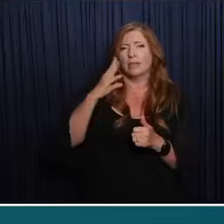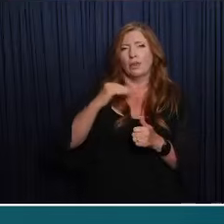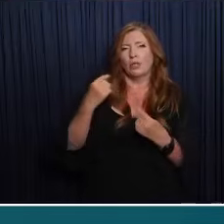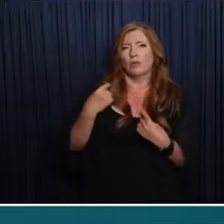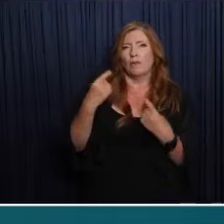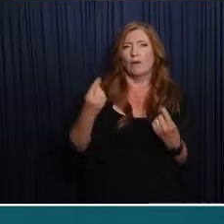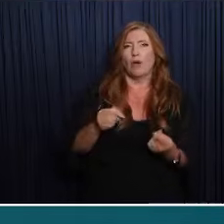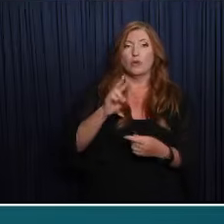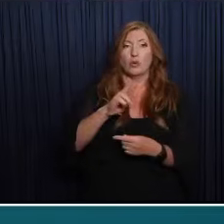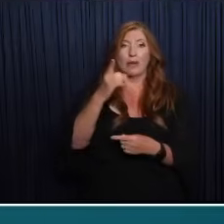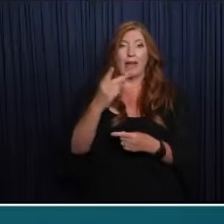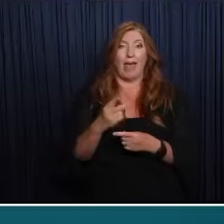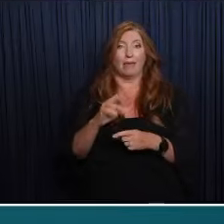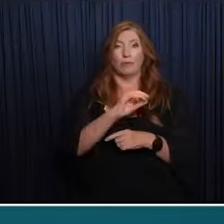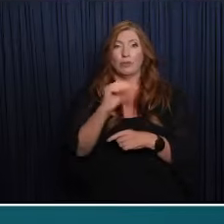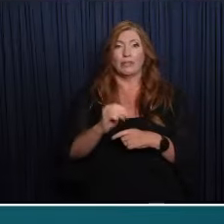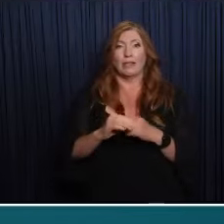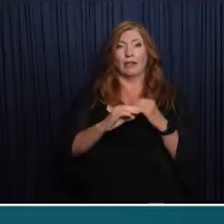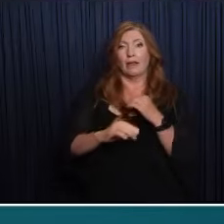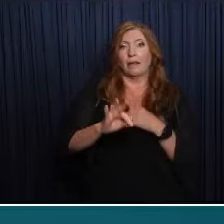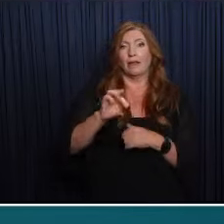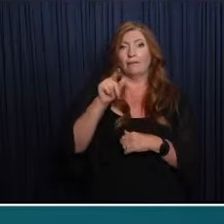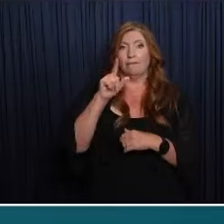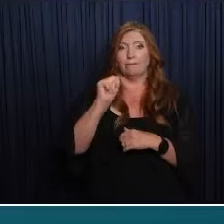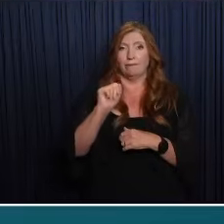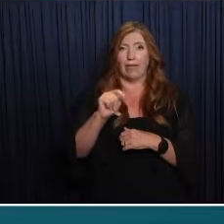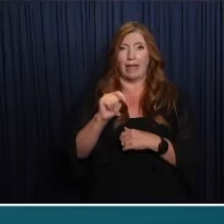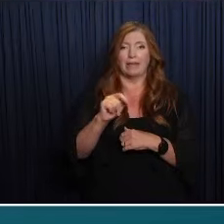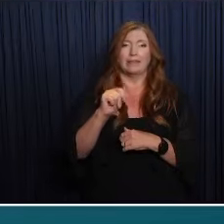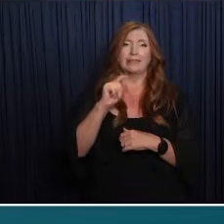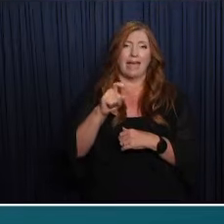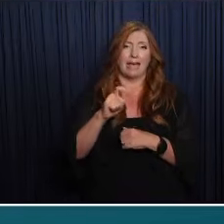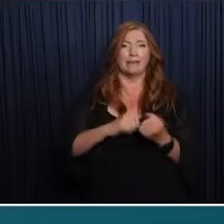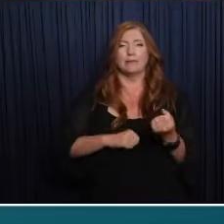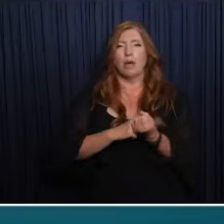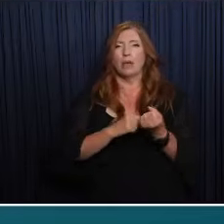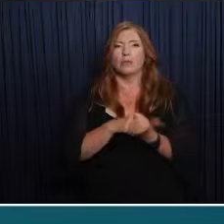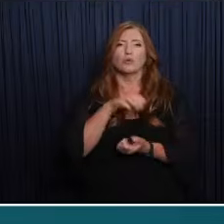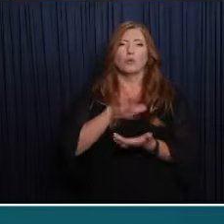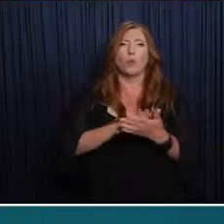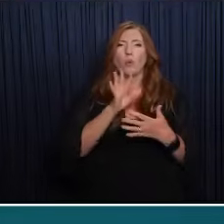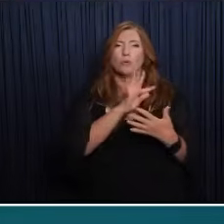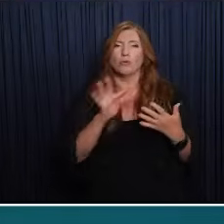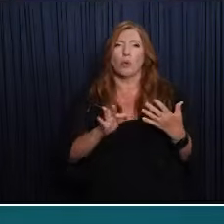ARIZONA LEGISLATURE. BECAUSE OF THAT I CAN HIT THE